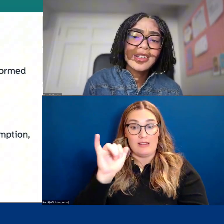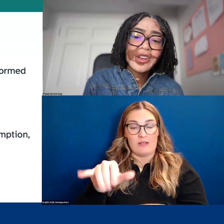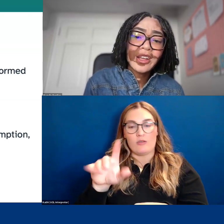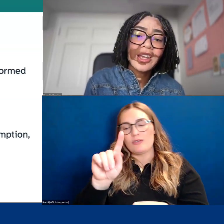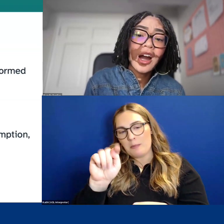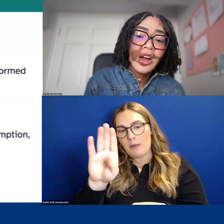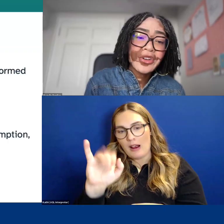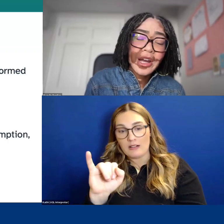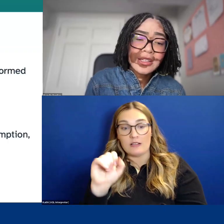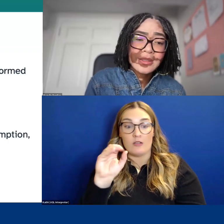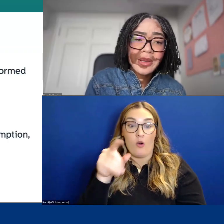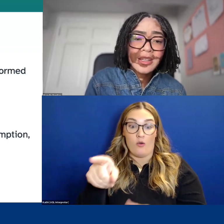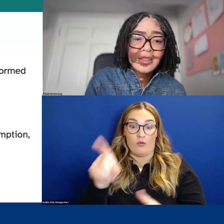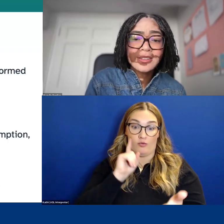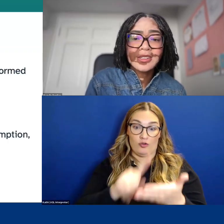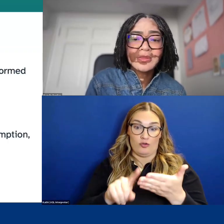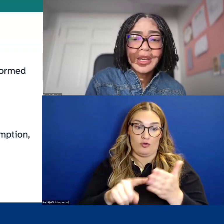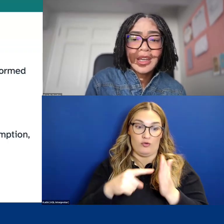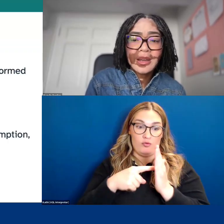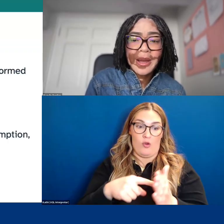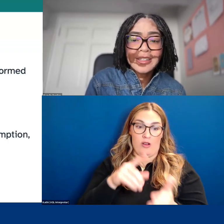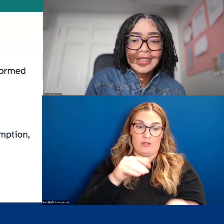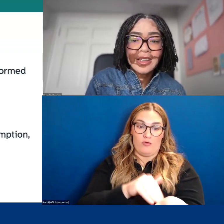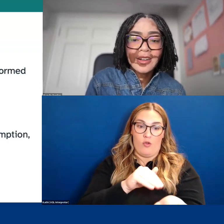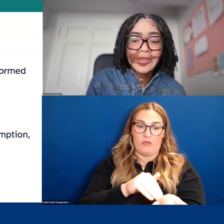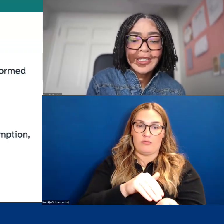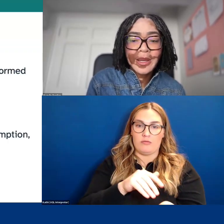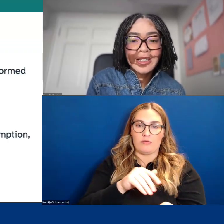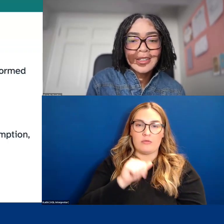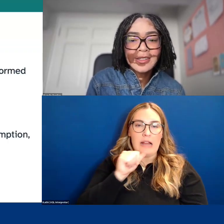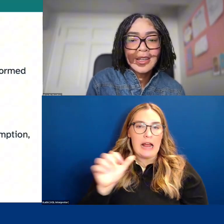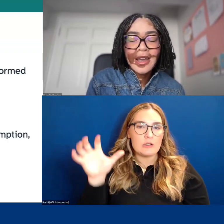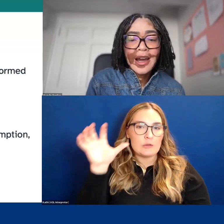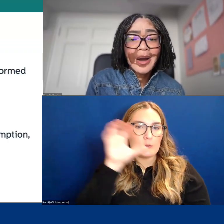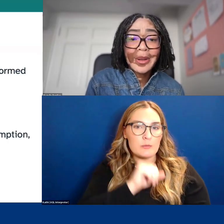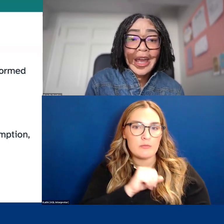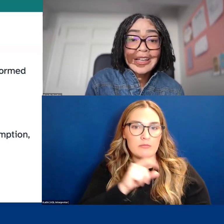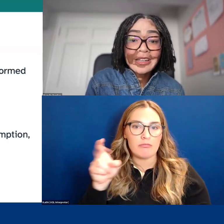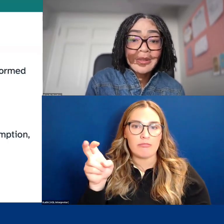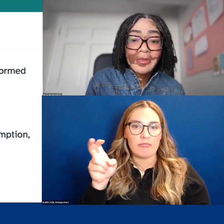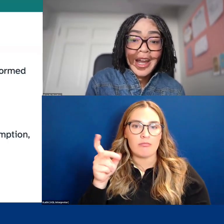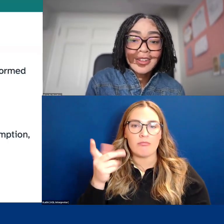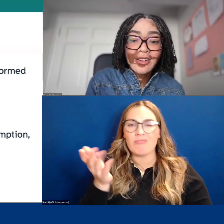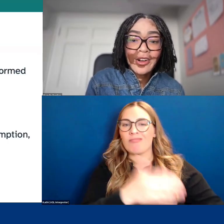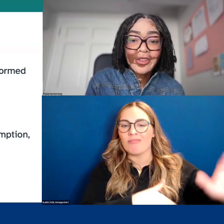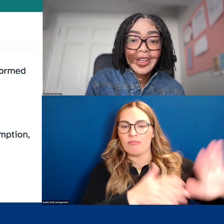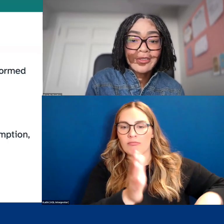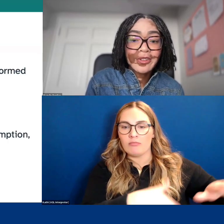significantly underestimate the decision-making capacity of these patients, and it has an impact on their